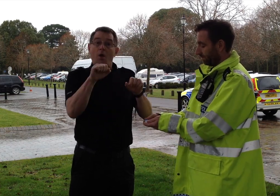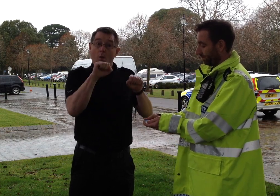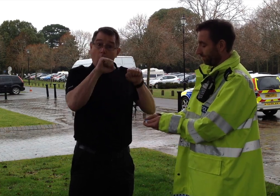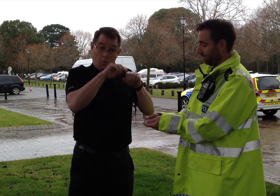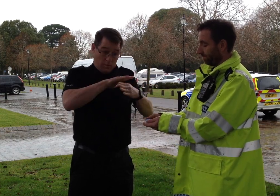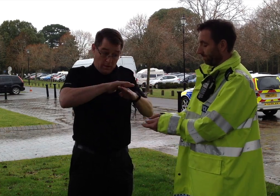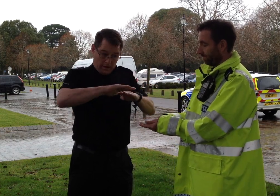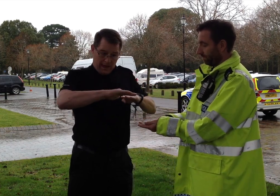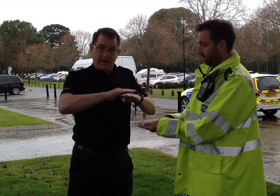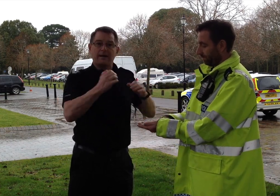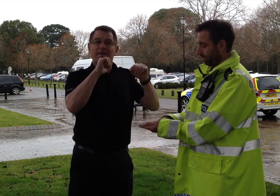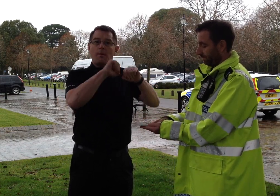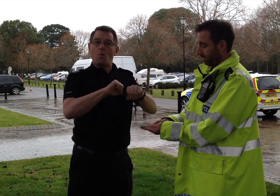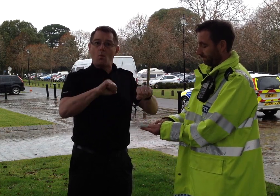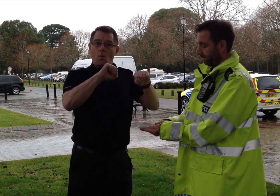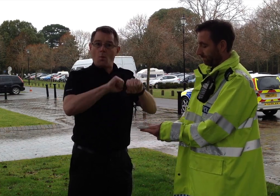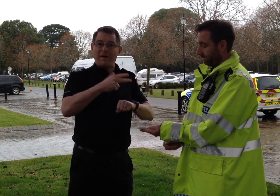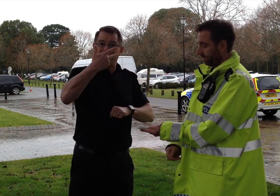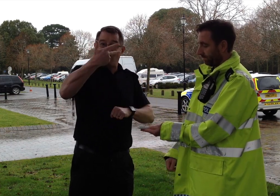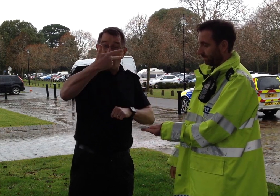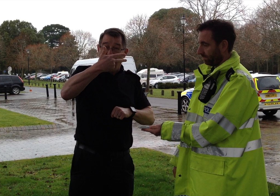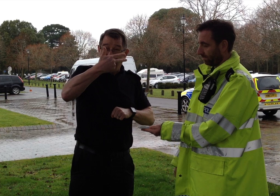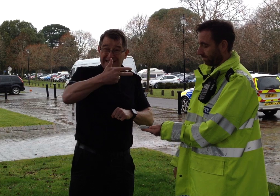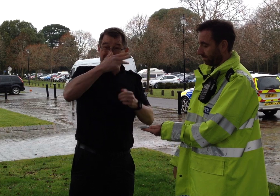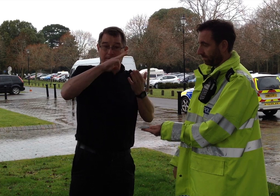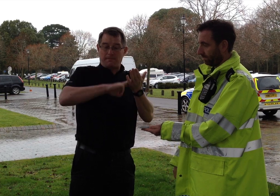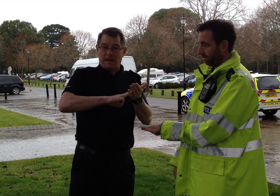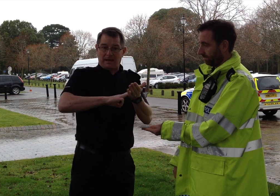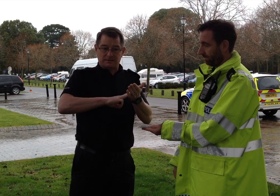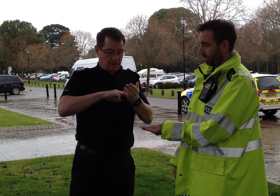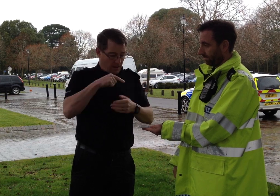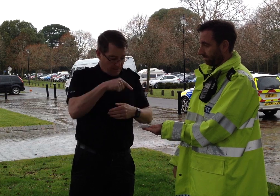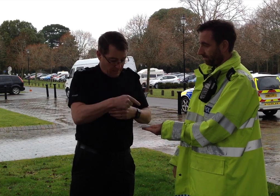then leave it flat and wait for 8 minutes